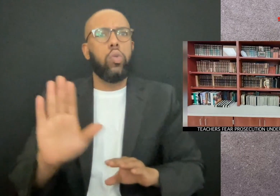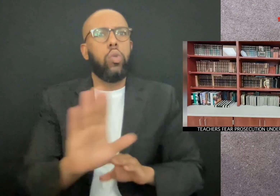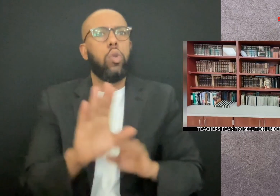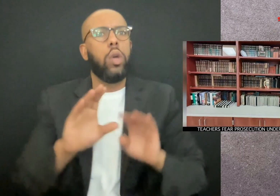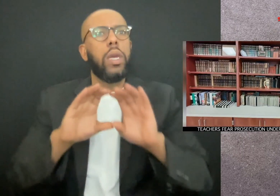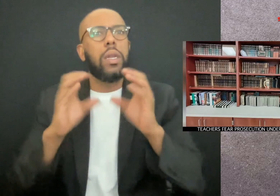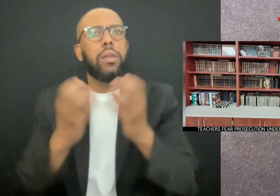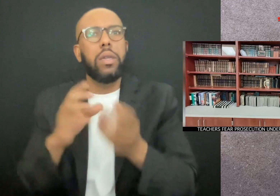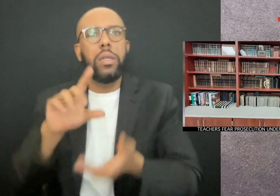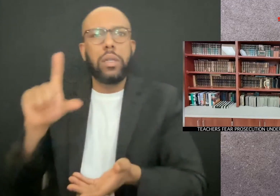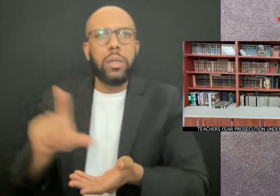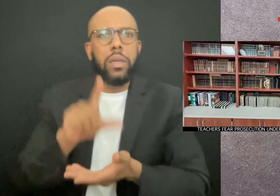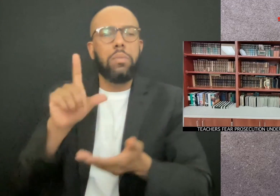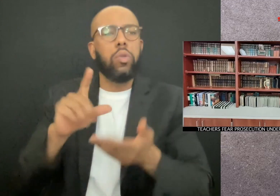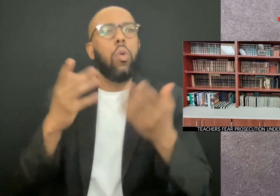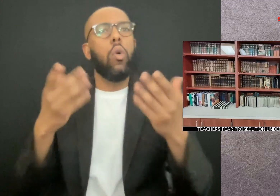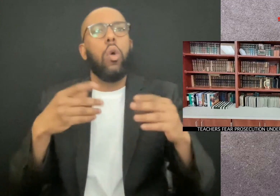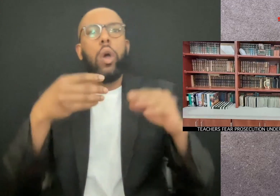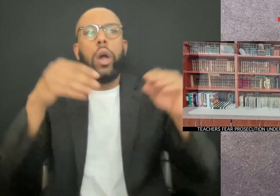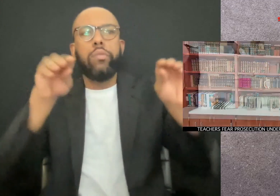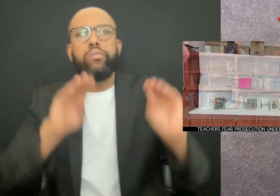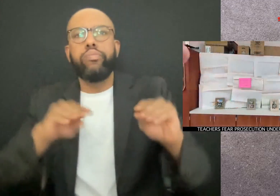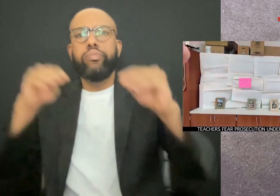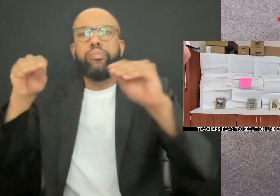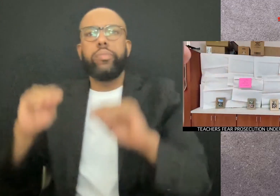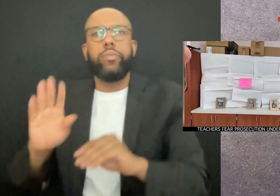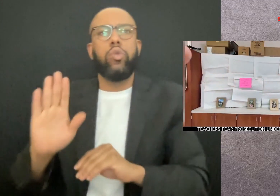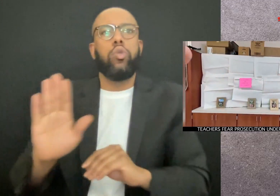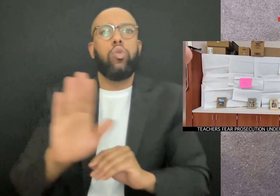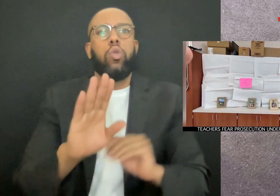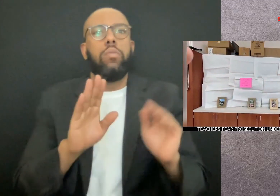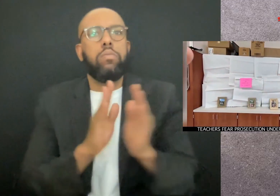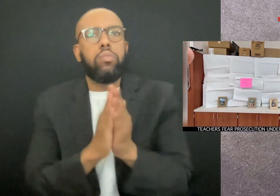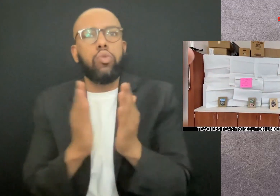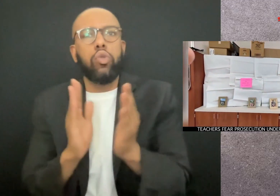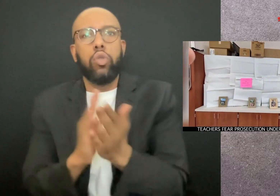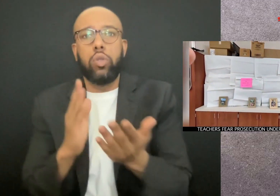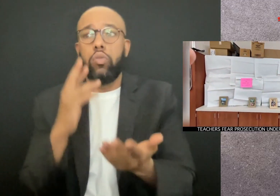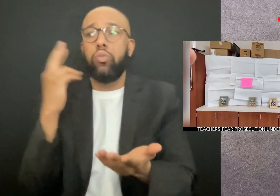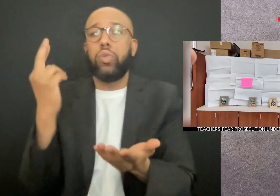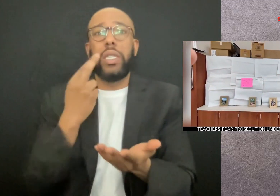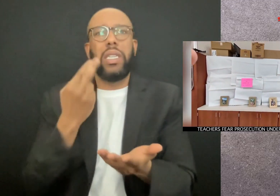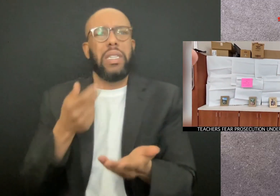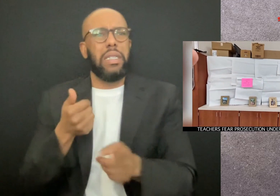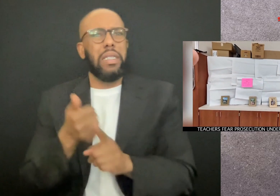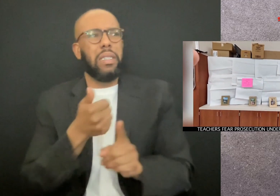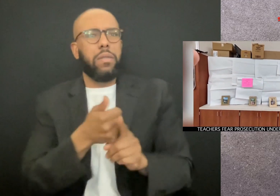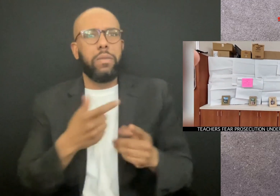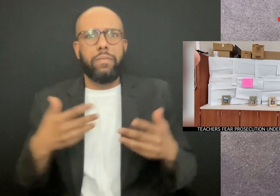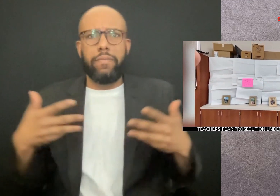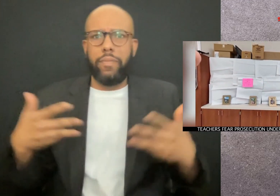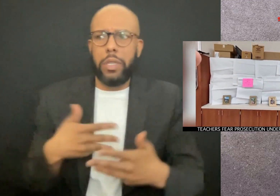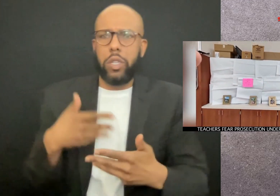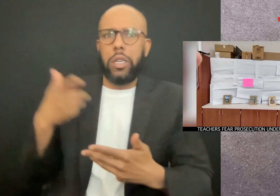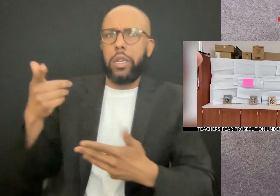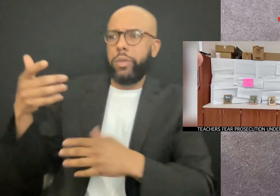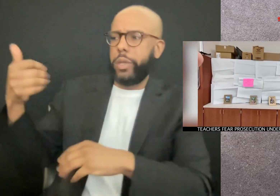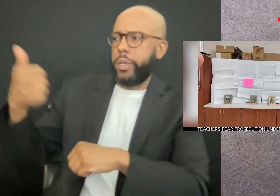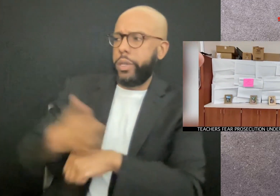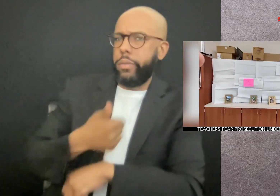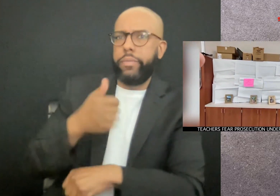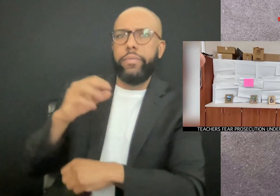their class libraries or covering books out of fear they could face felony charges